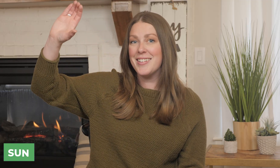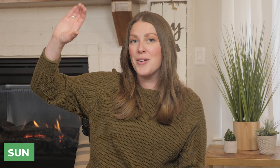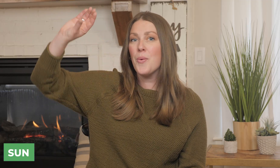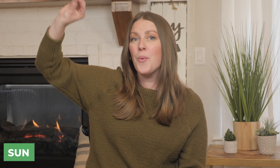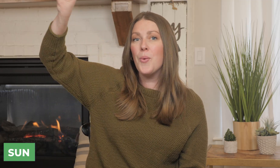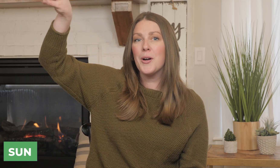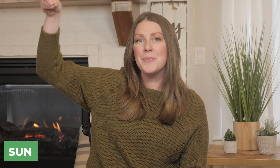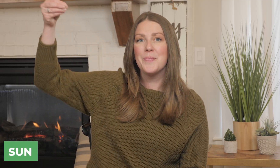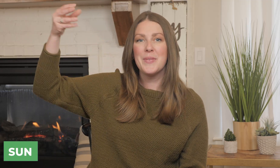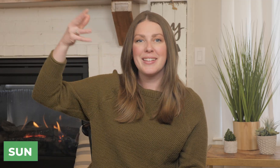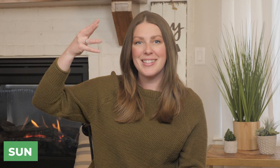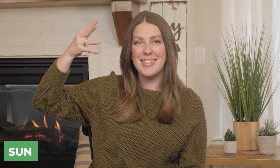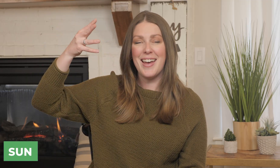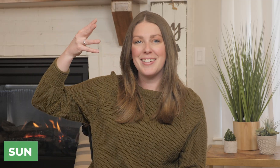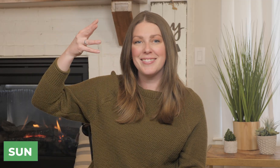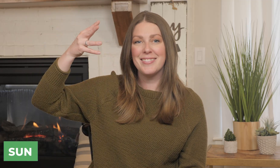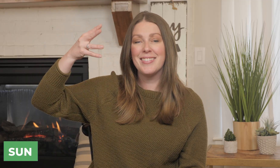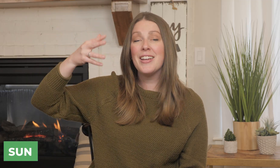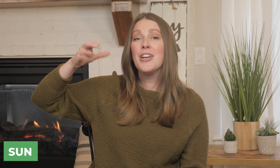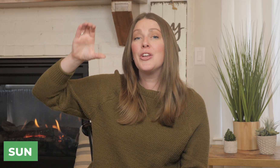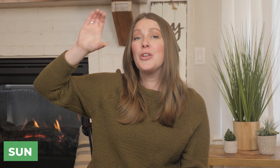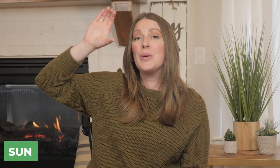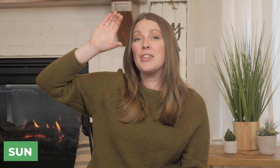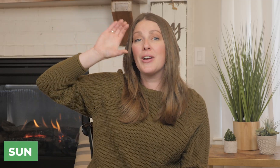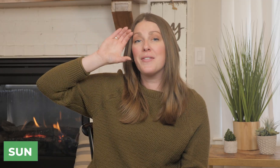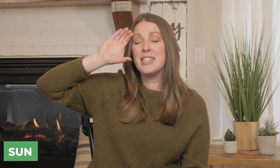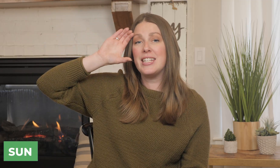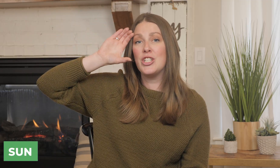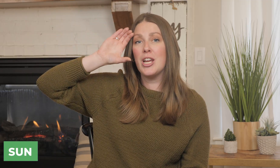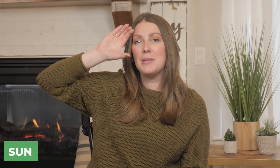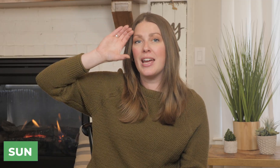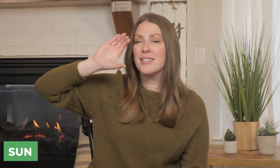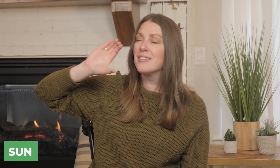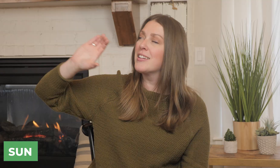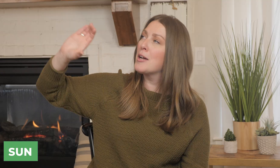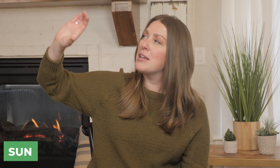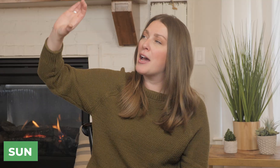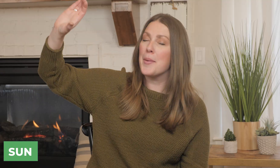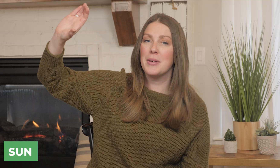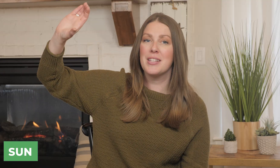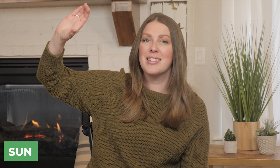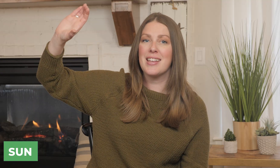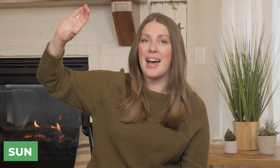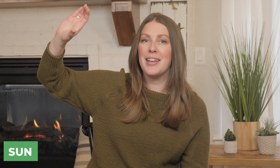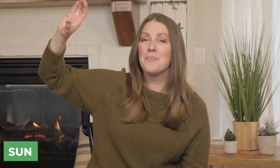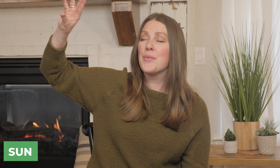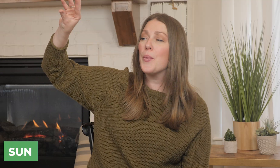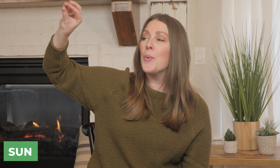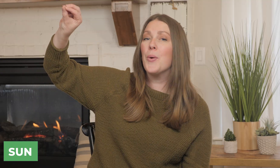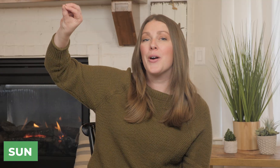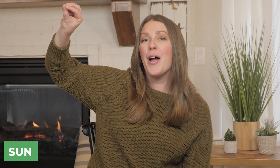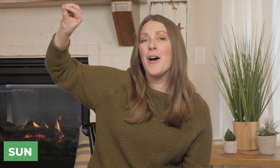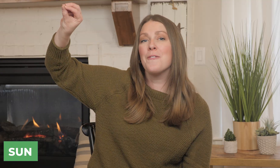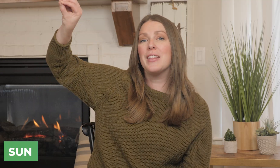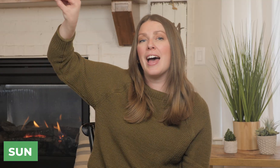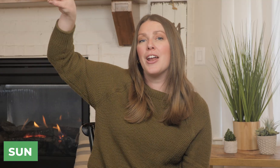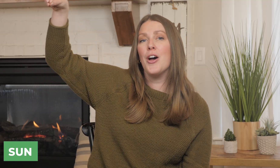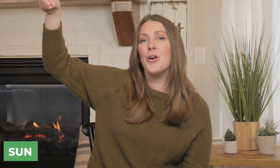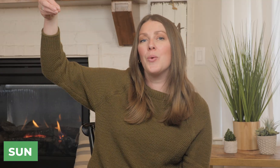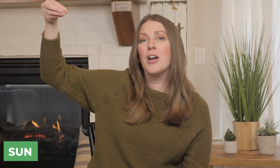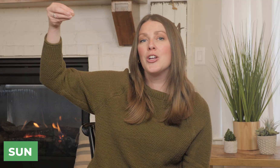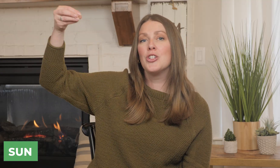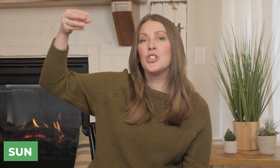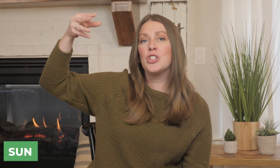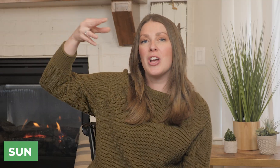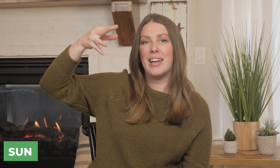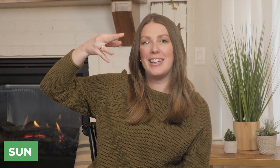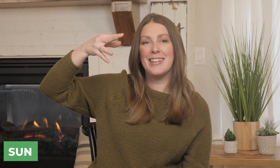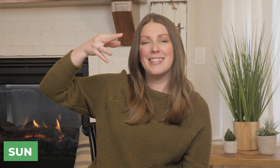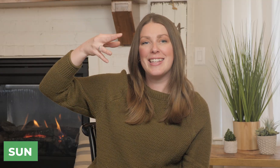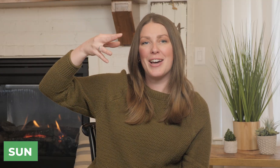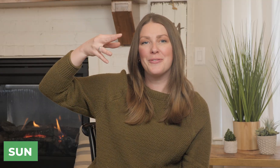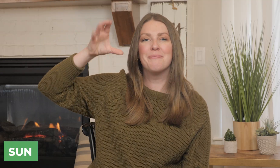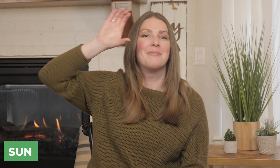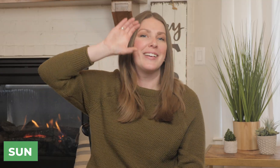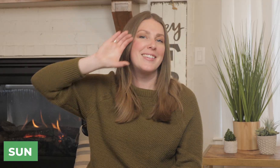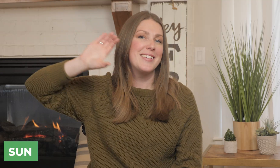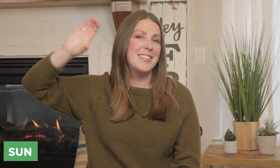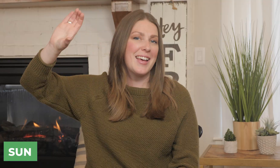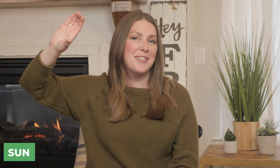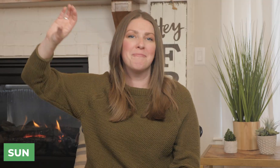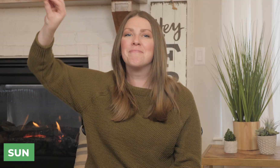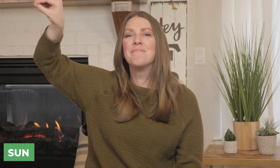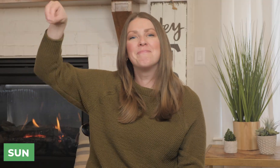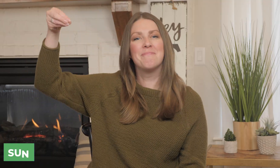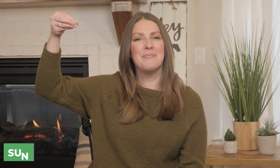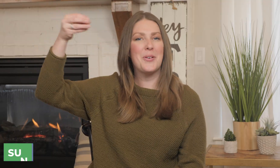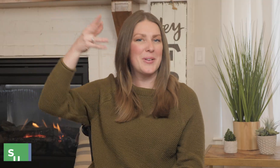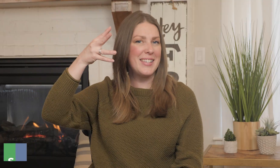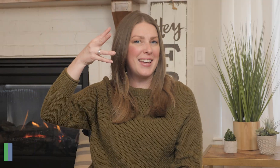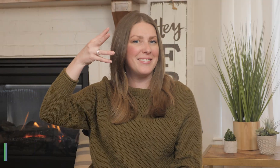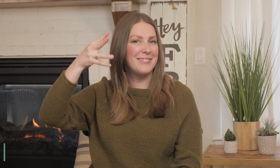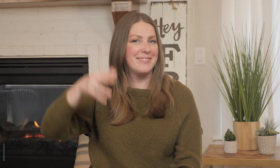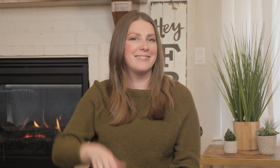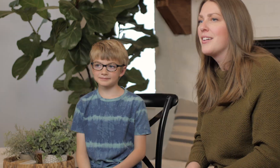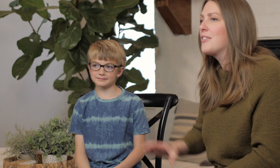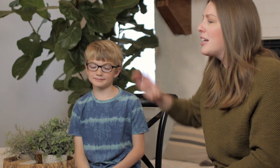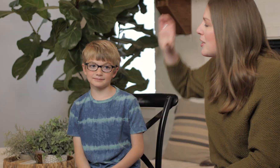Sun or sun, you either have a C-shaped hand coming up into the sky or a flat 'O' shining down sun or sun.